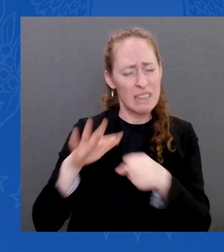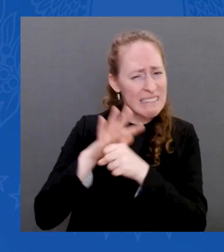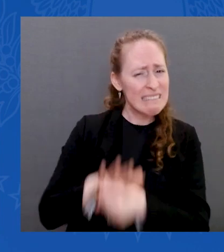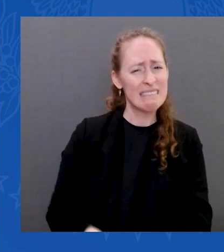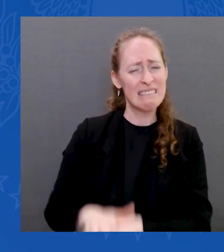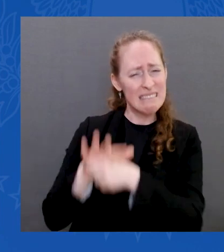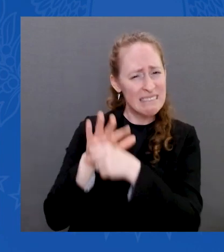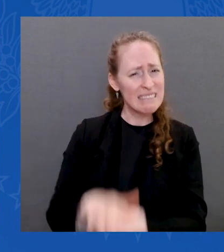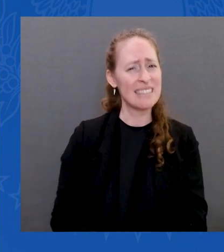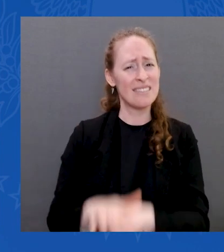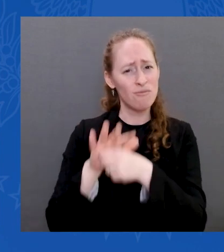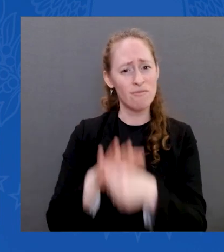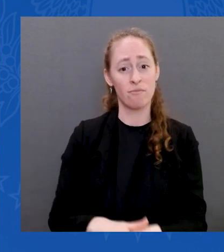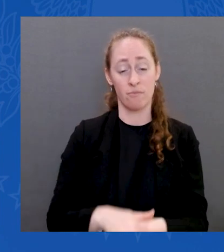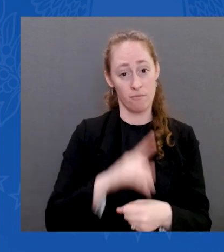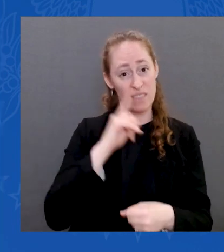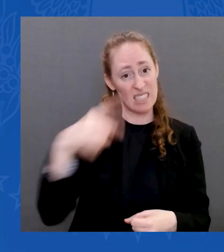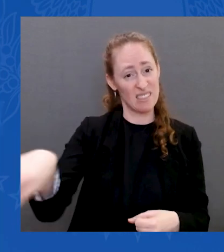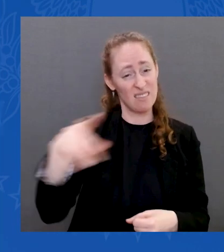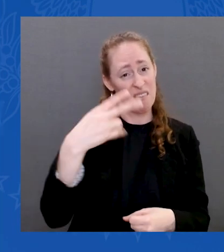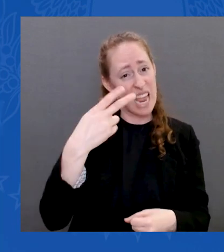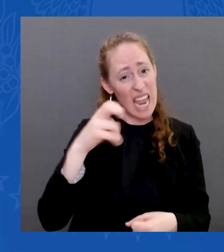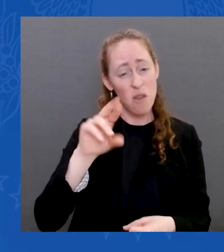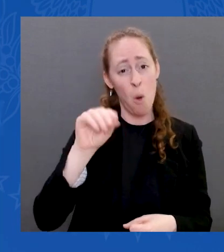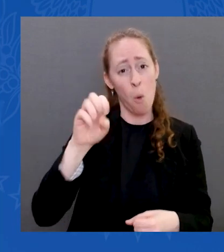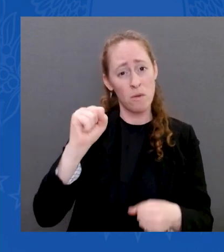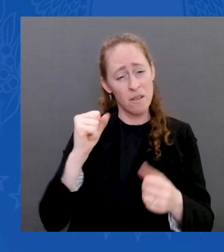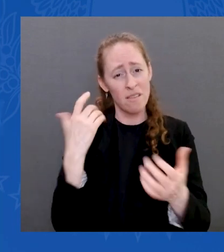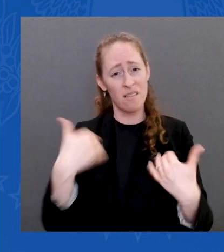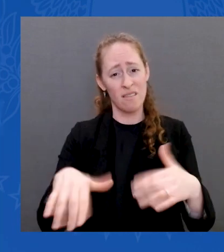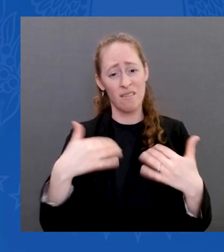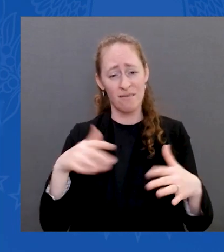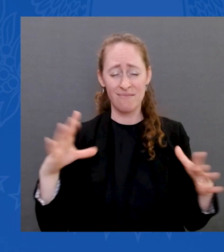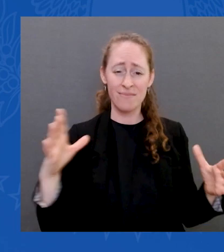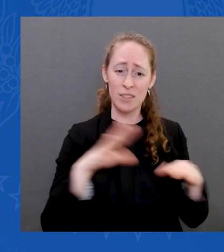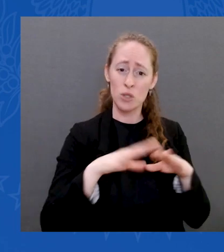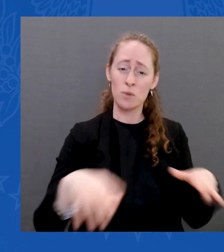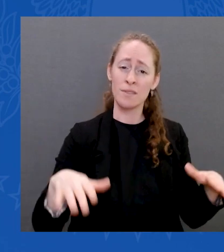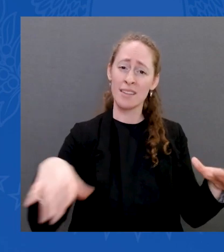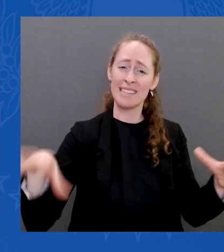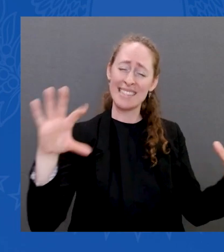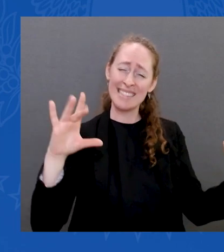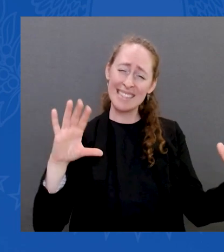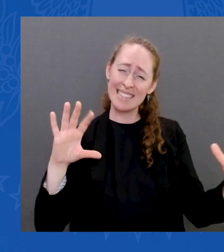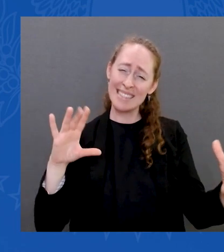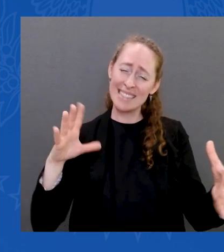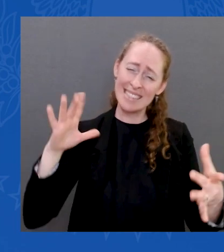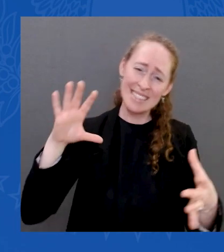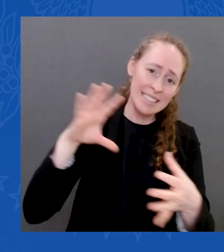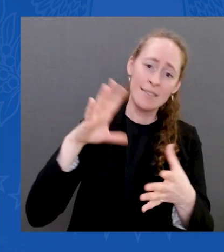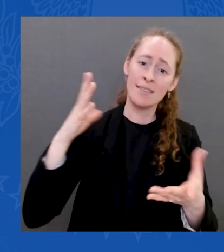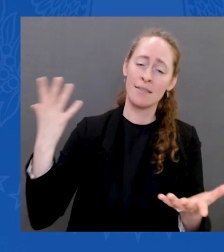get connected to schools, and just the socialization that they were missing in so many places for so long.